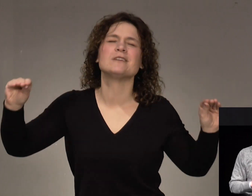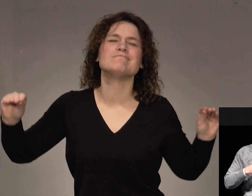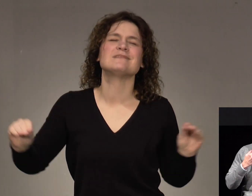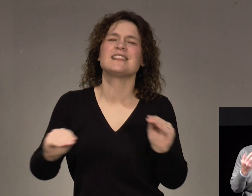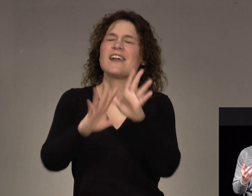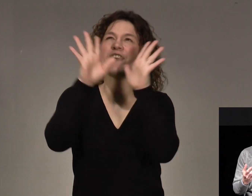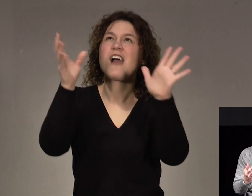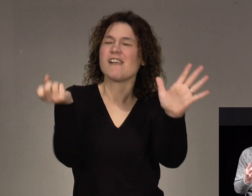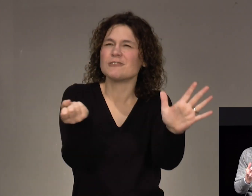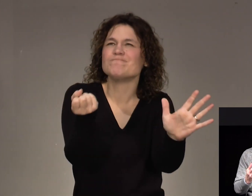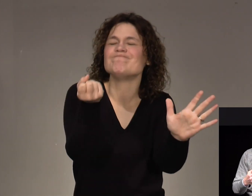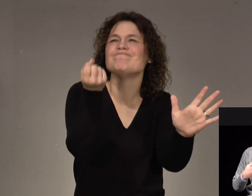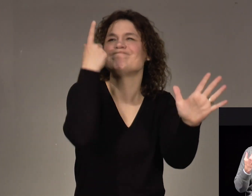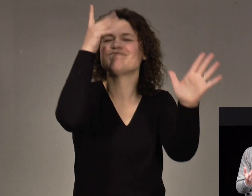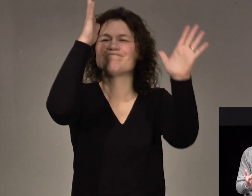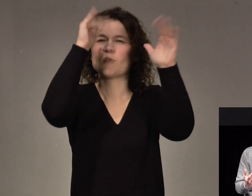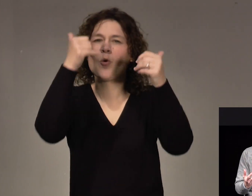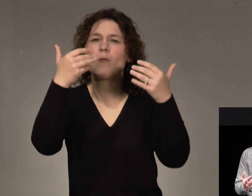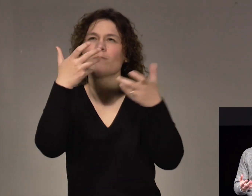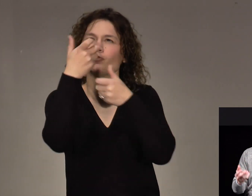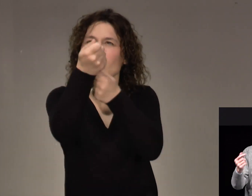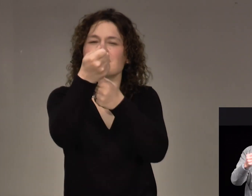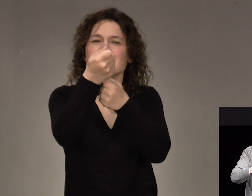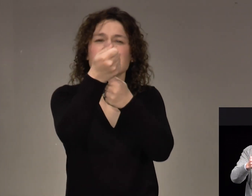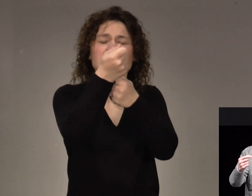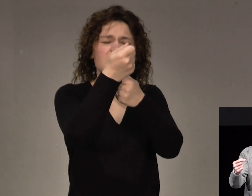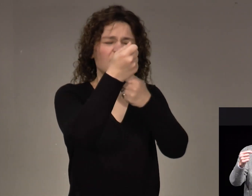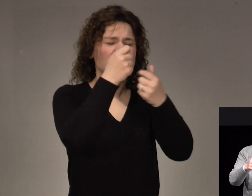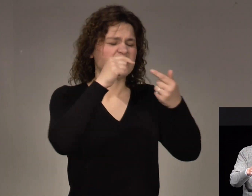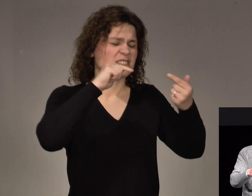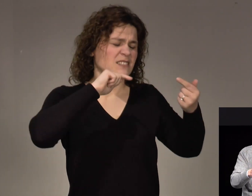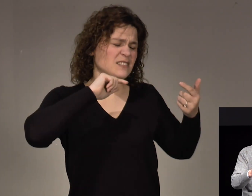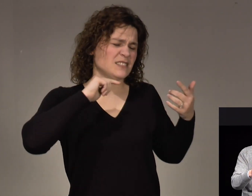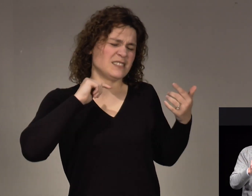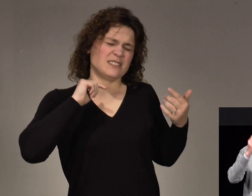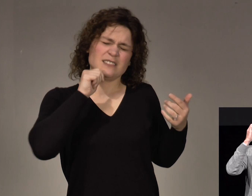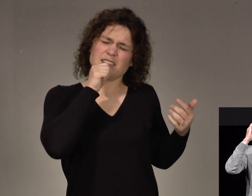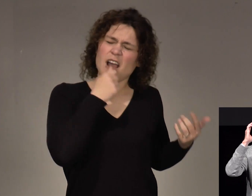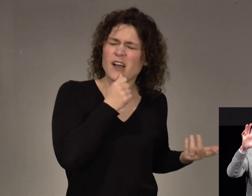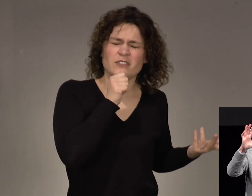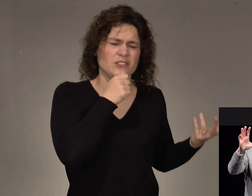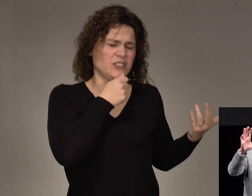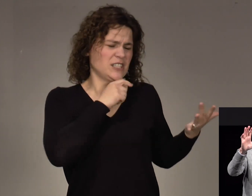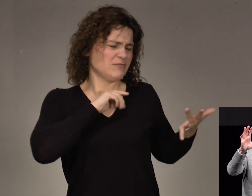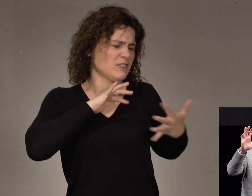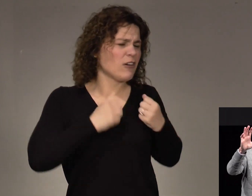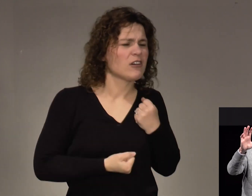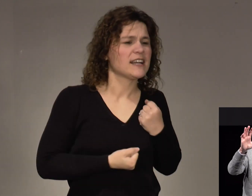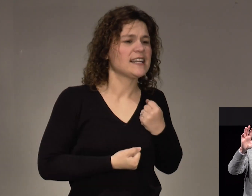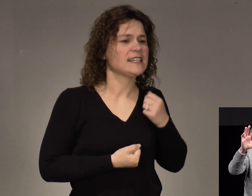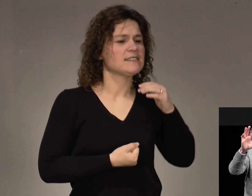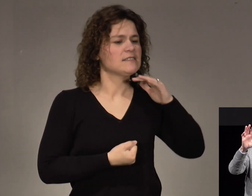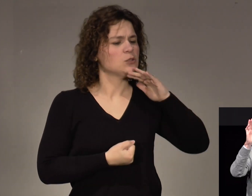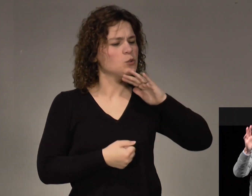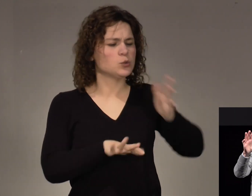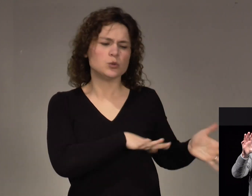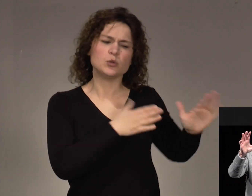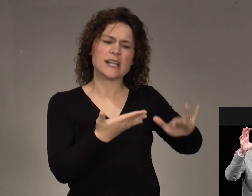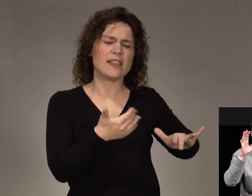Afflictions, sufferings, death itself, through a gospel worldview tell us to